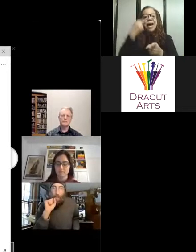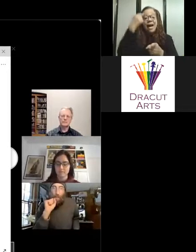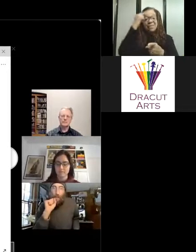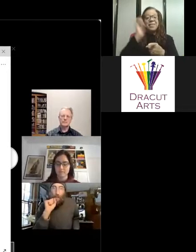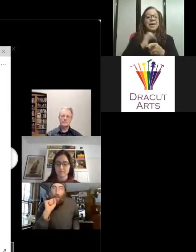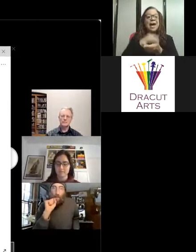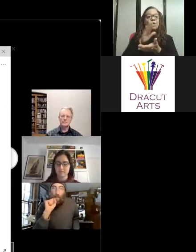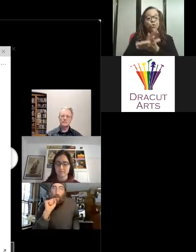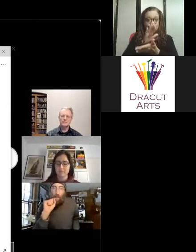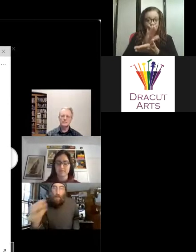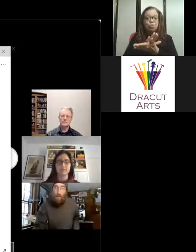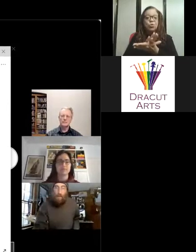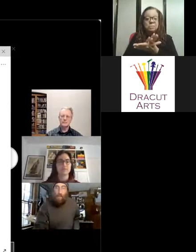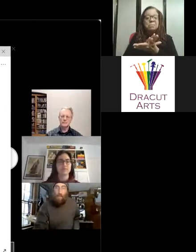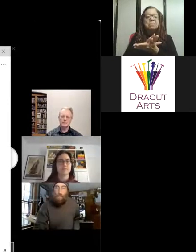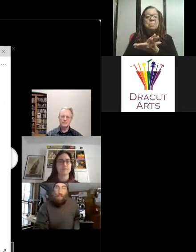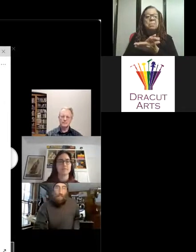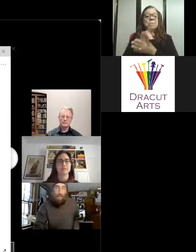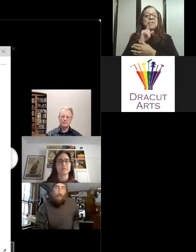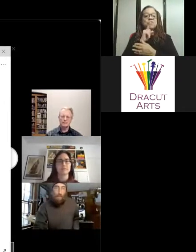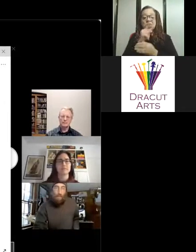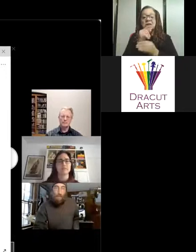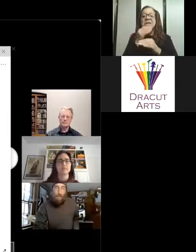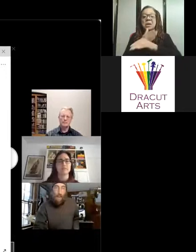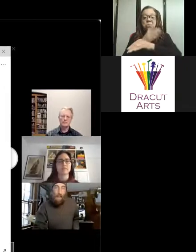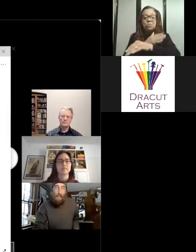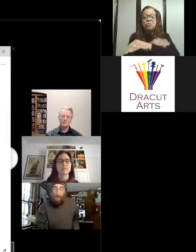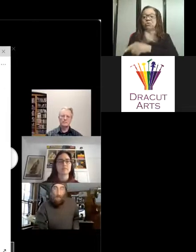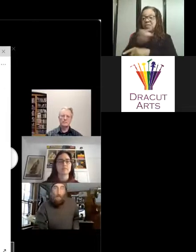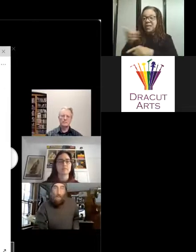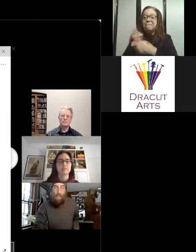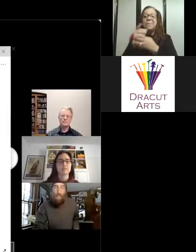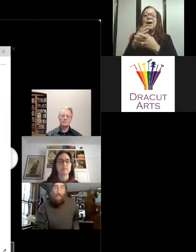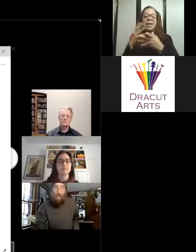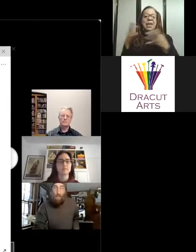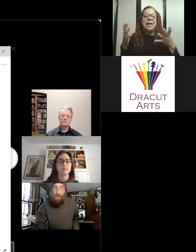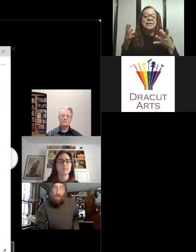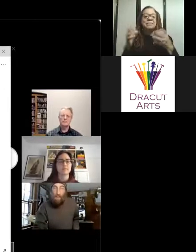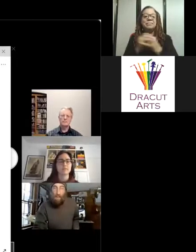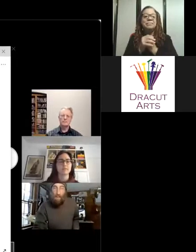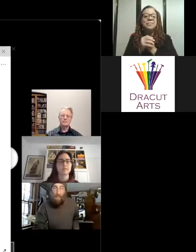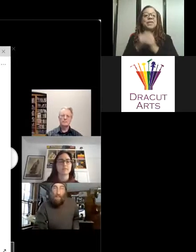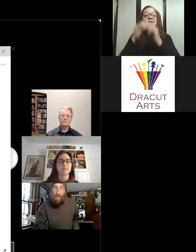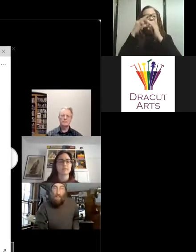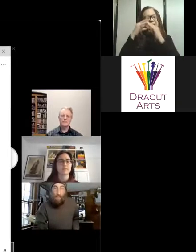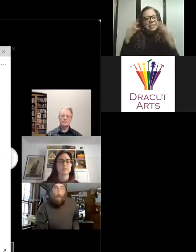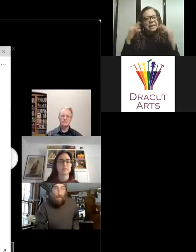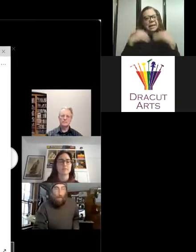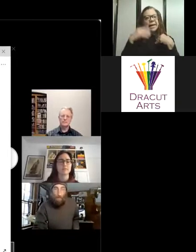means of bettering them very much..." Uh, so those stoves had, those tents had stoves in them, and they set them up, and